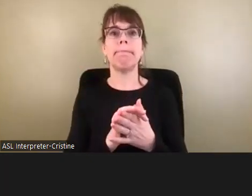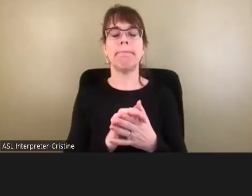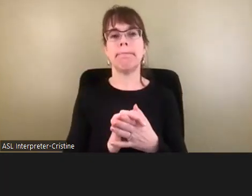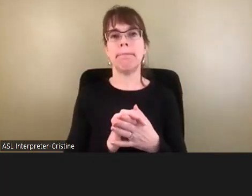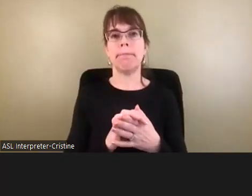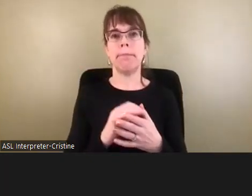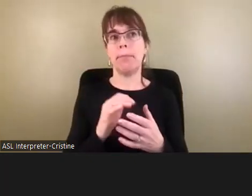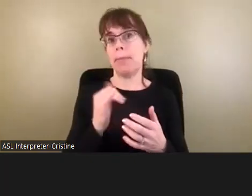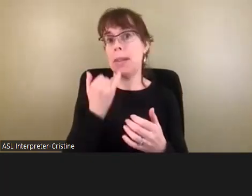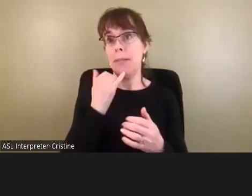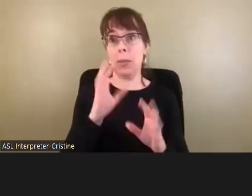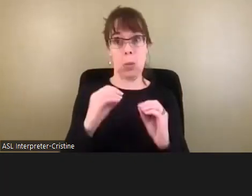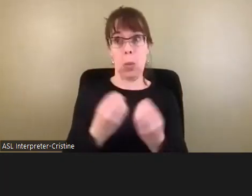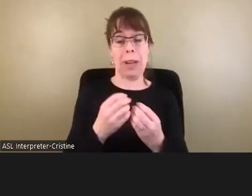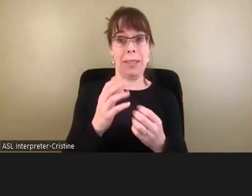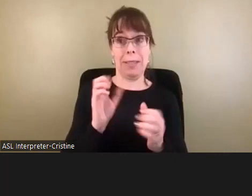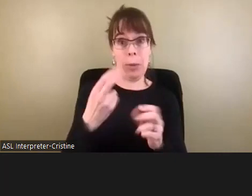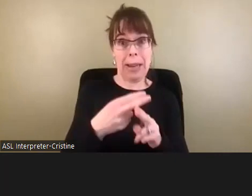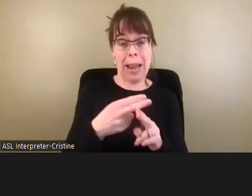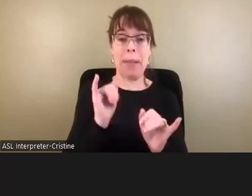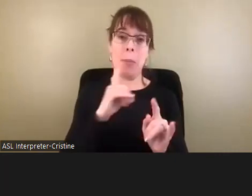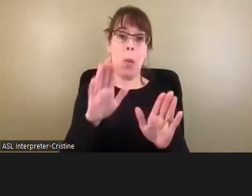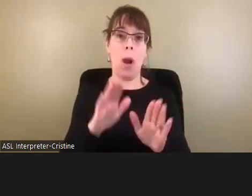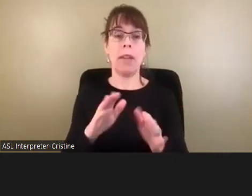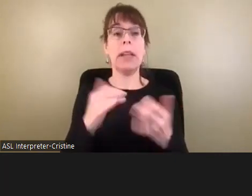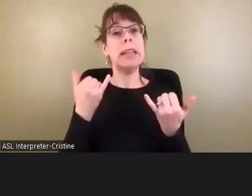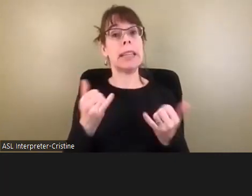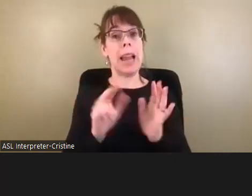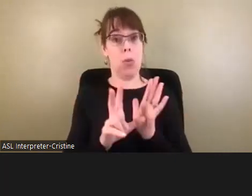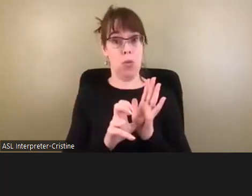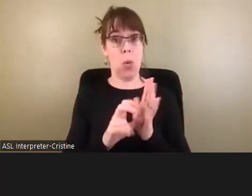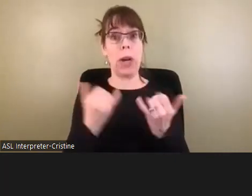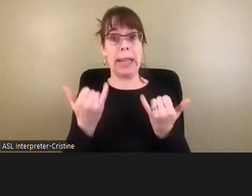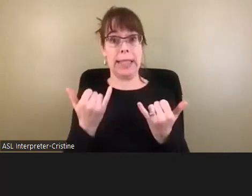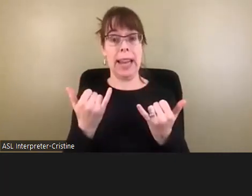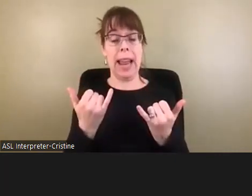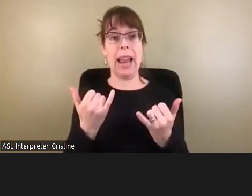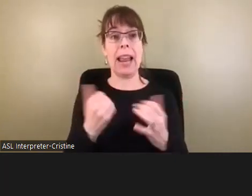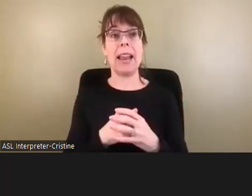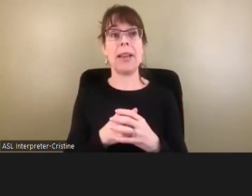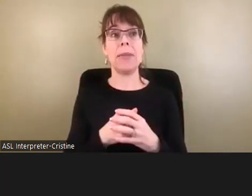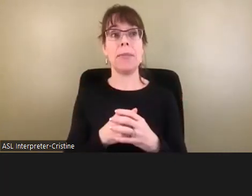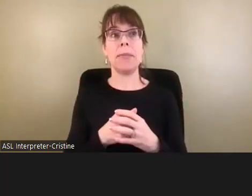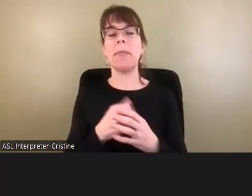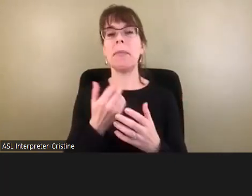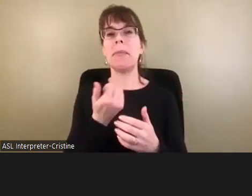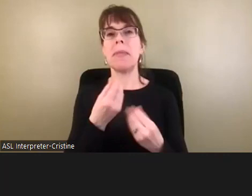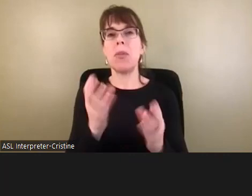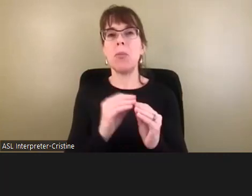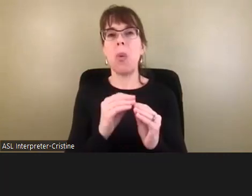that would be wonderful. So we are recording this webinar today. And I'm gonna admit a couple more folks and then get us started.